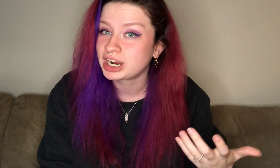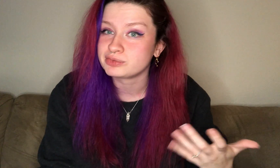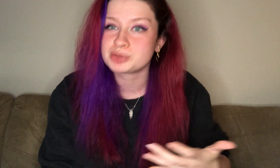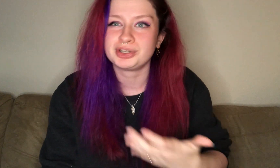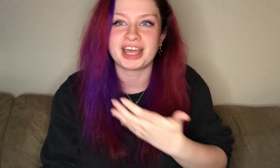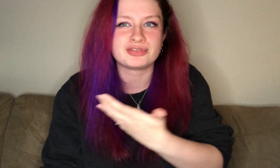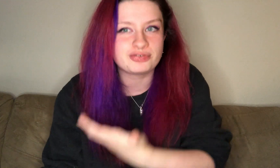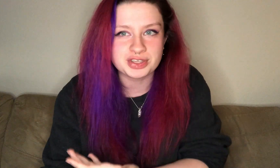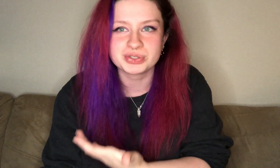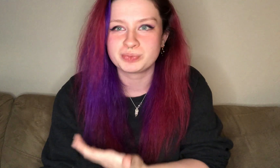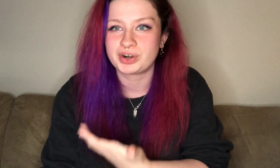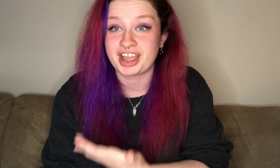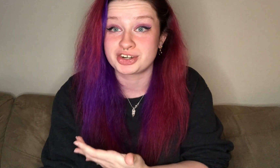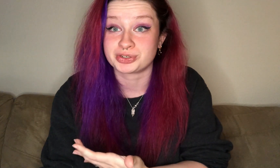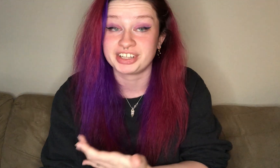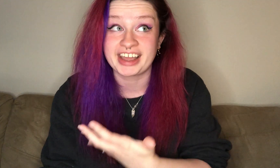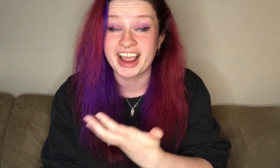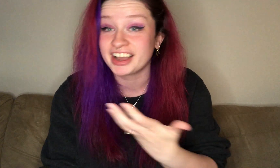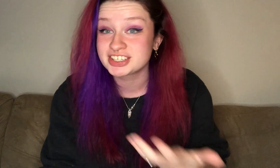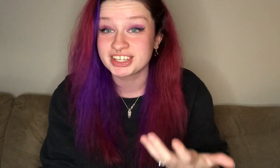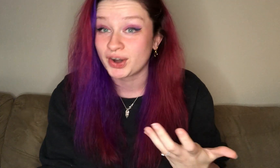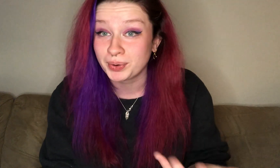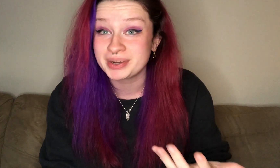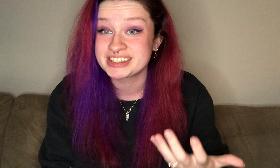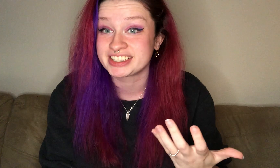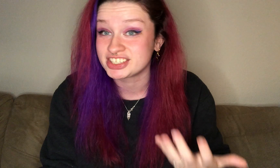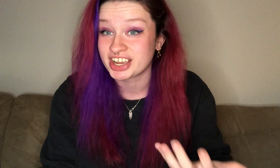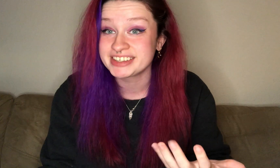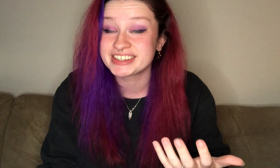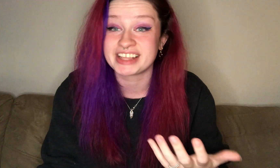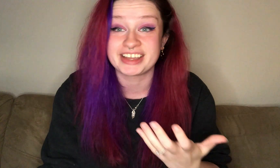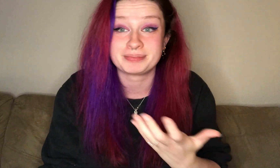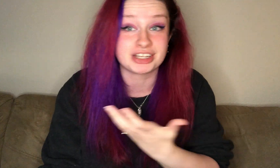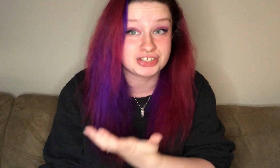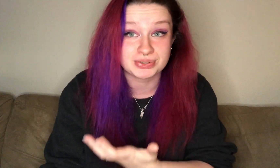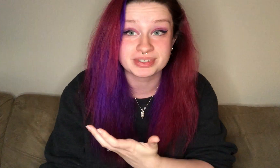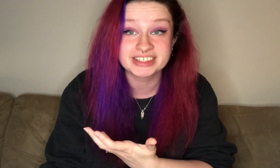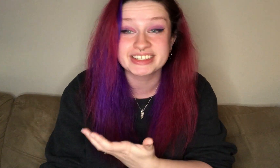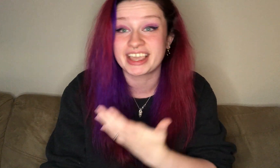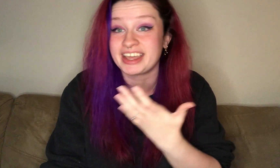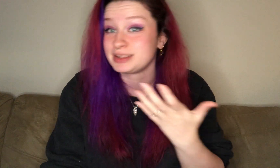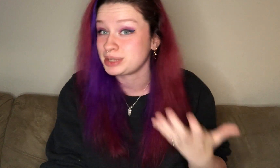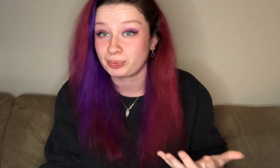comfortable and feels more natural and i actually always suggest that my students and the people who